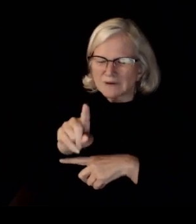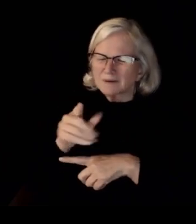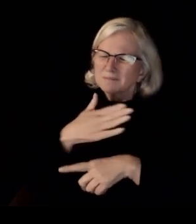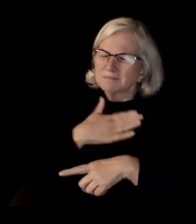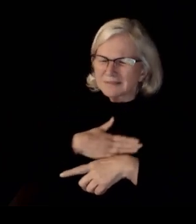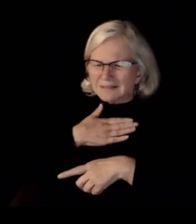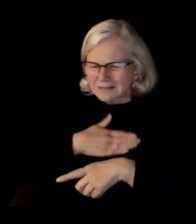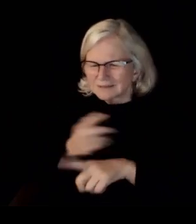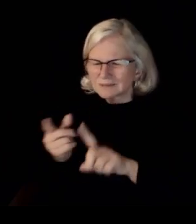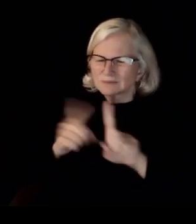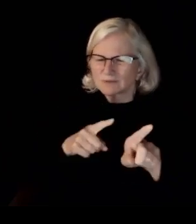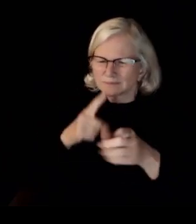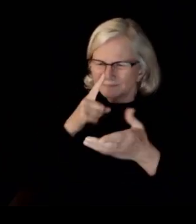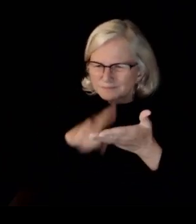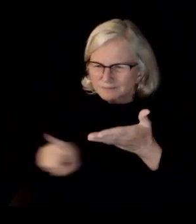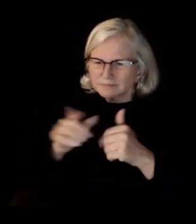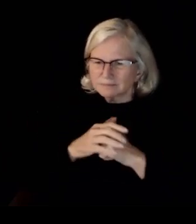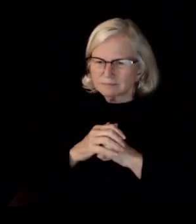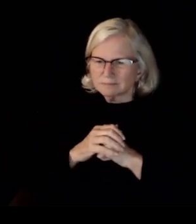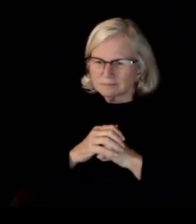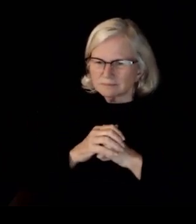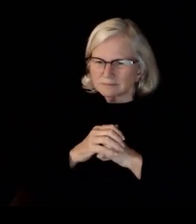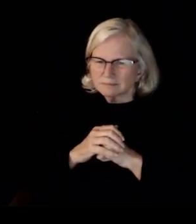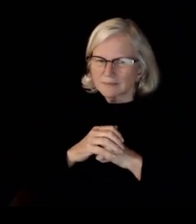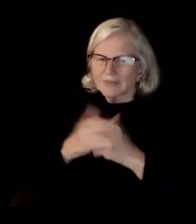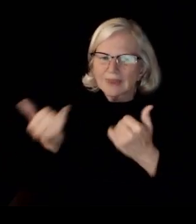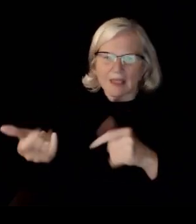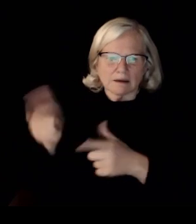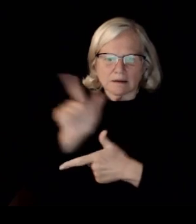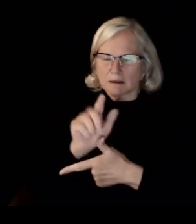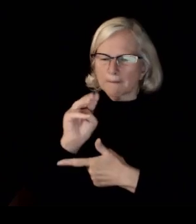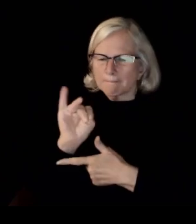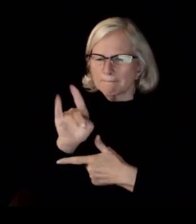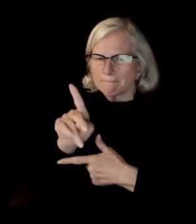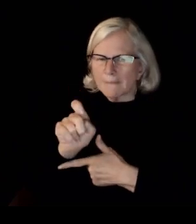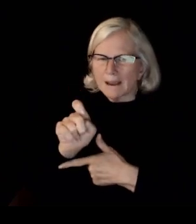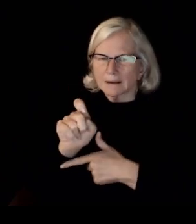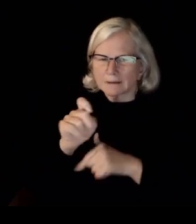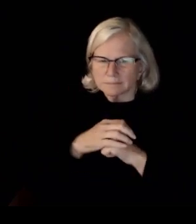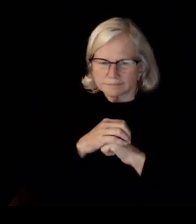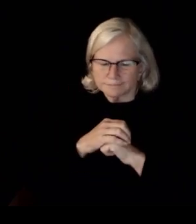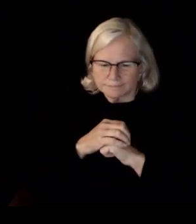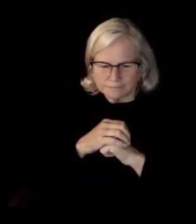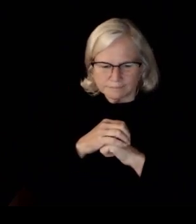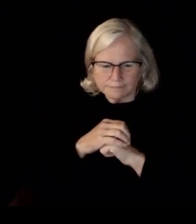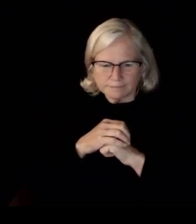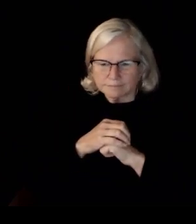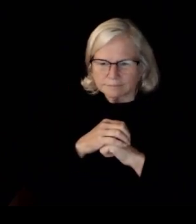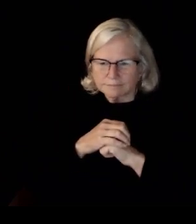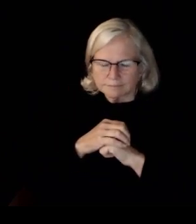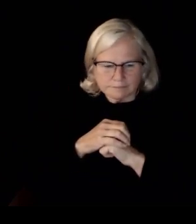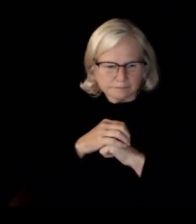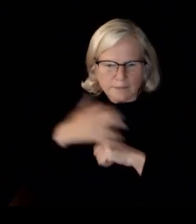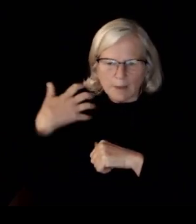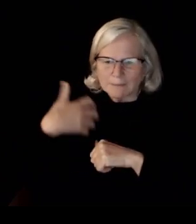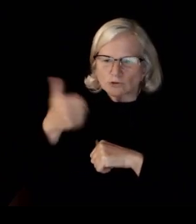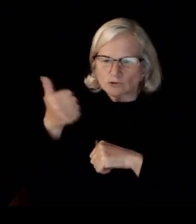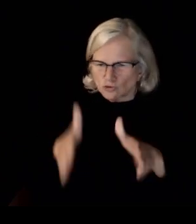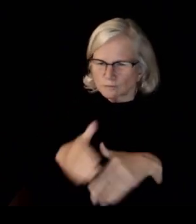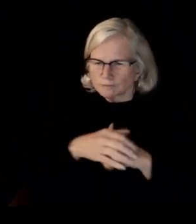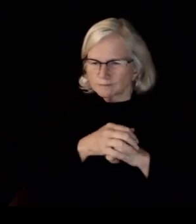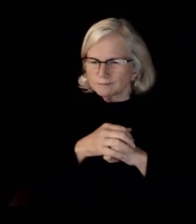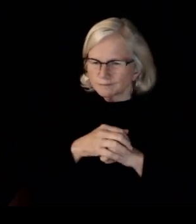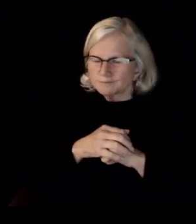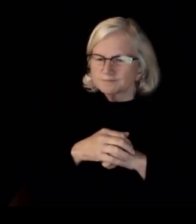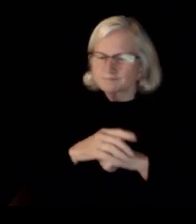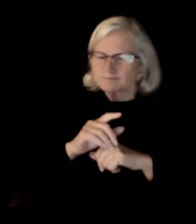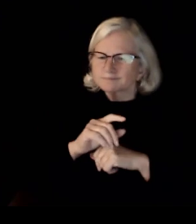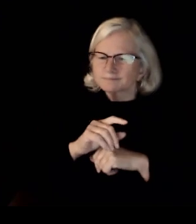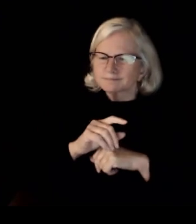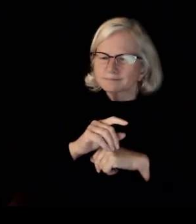Operator: As a reminder to ask a question you will need to press star one on your telephone.